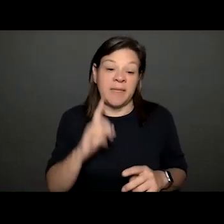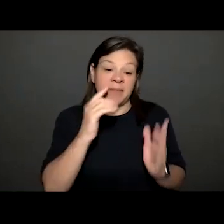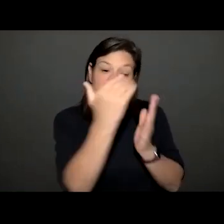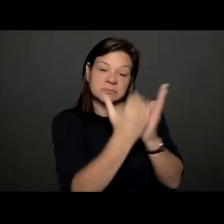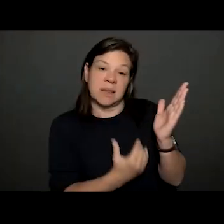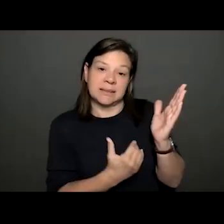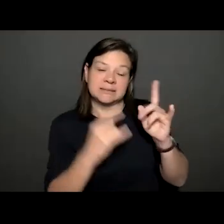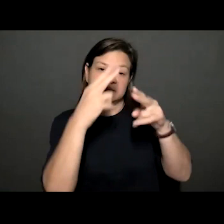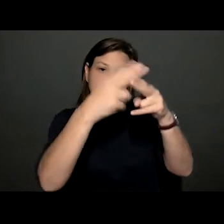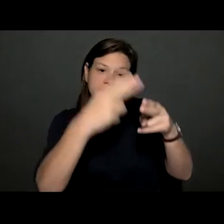AS WELL AS THAT LINK I MENTIONED.